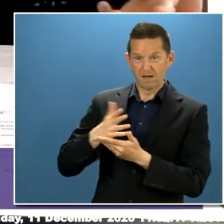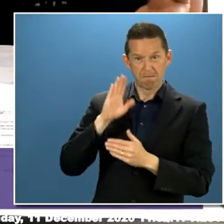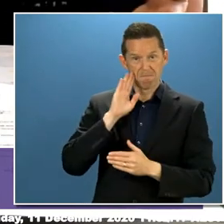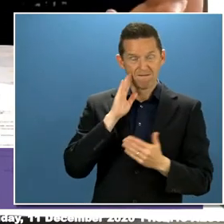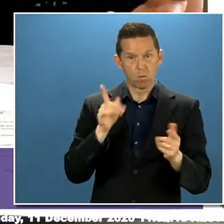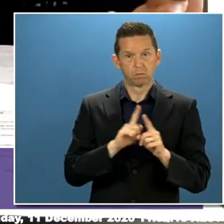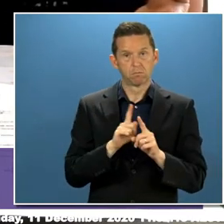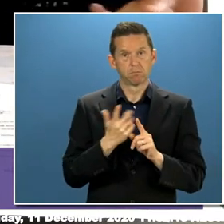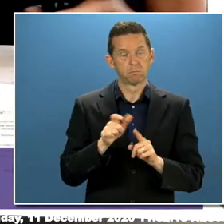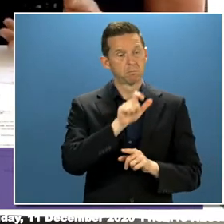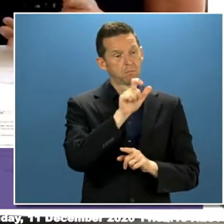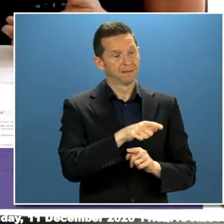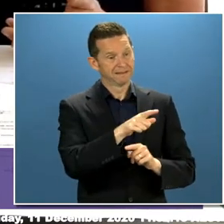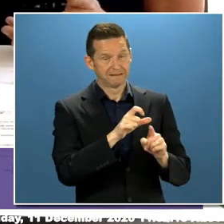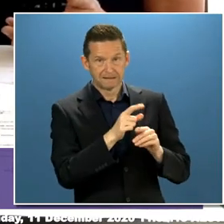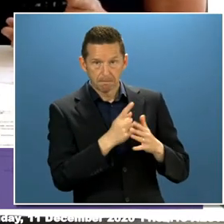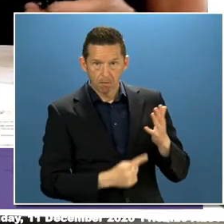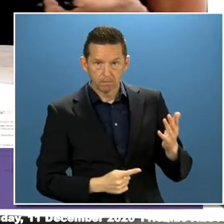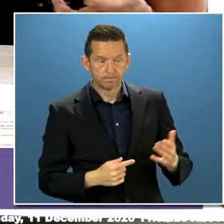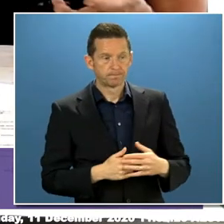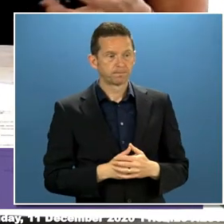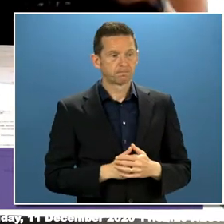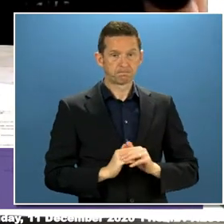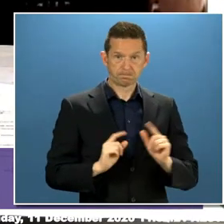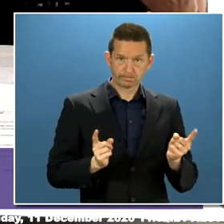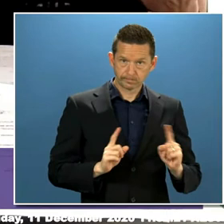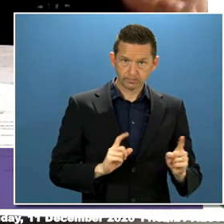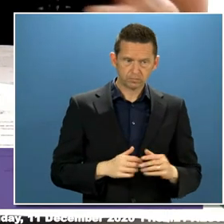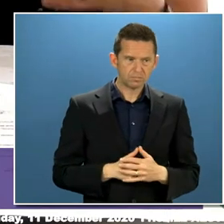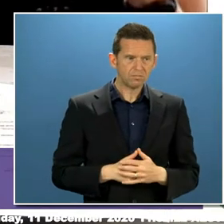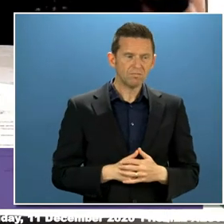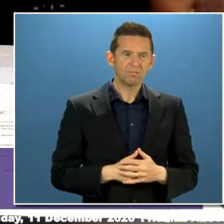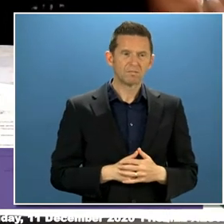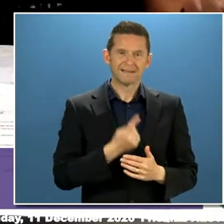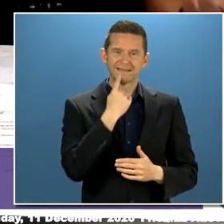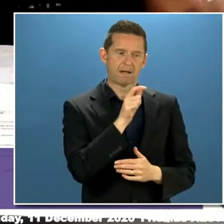disability, is it a disabled person, and there are many different sets of